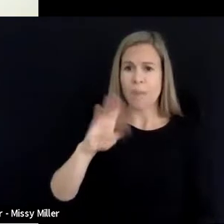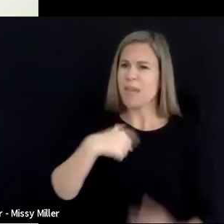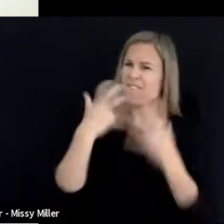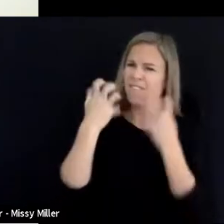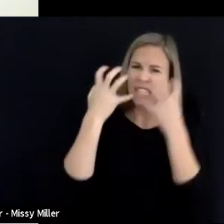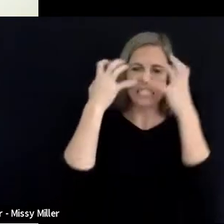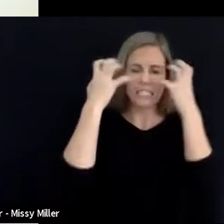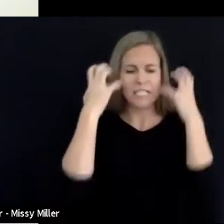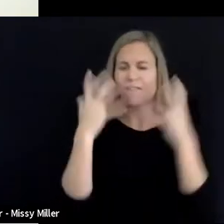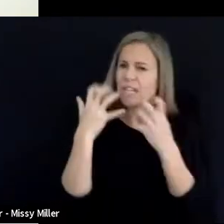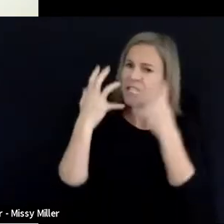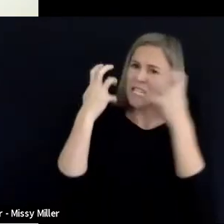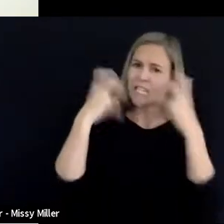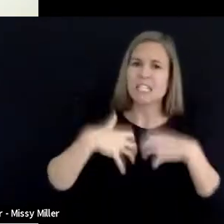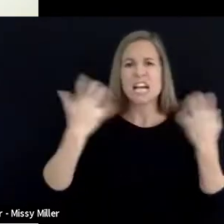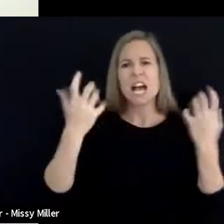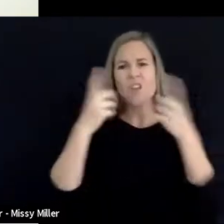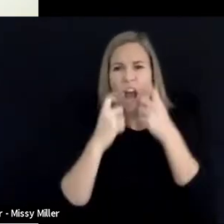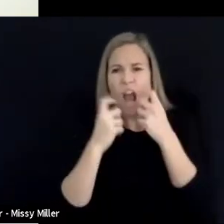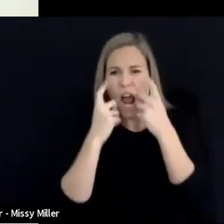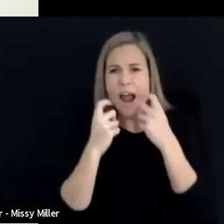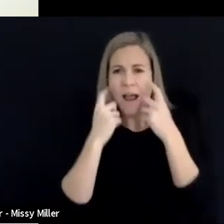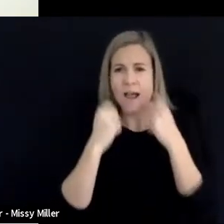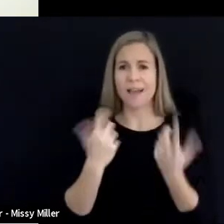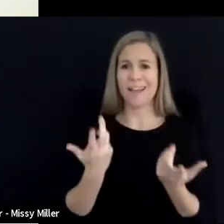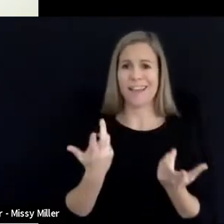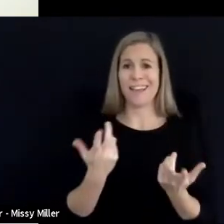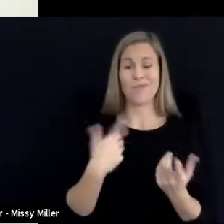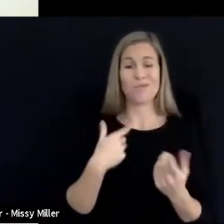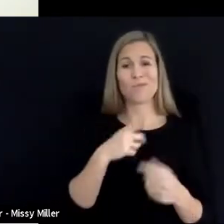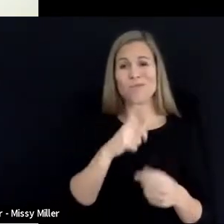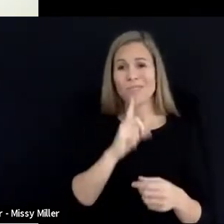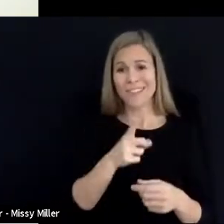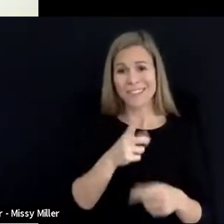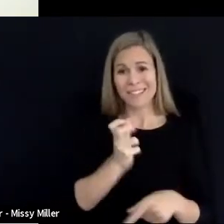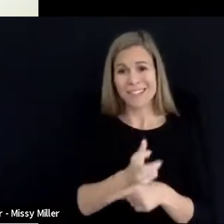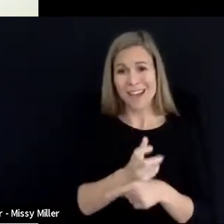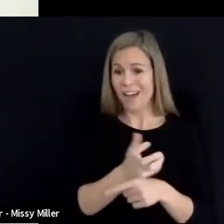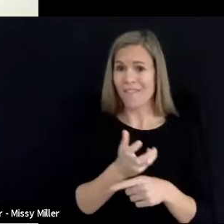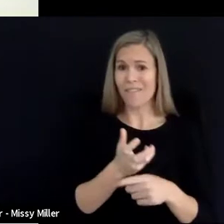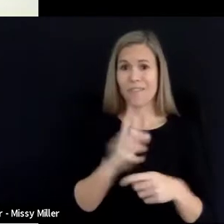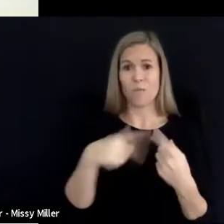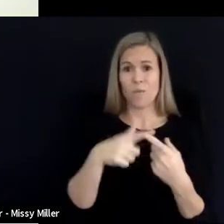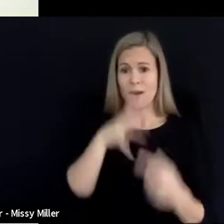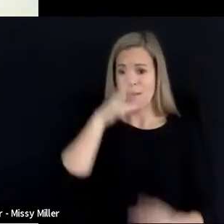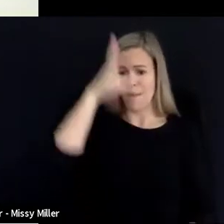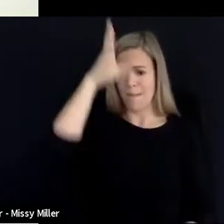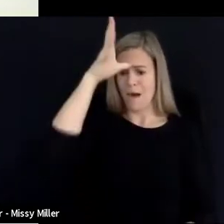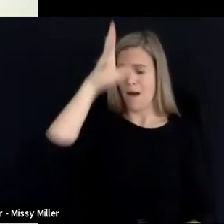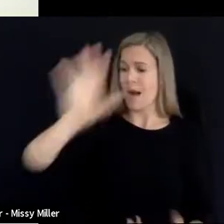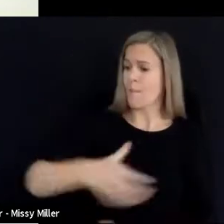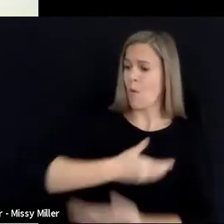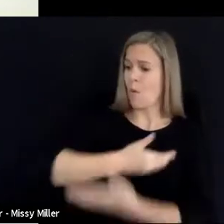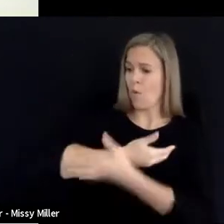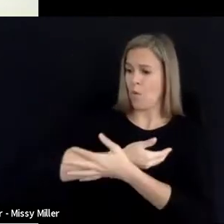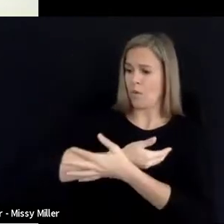Because when you hold your child, the main thing you want is for your child to be comforted by you holding them.